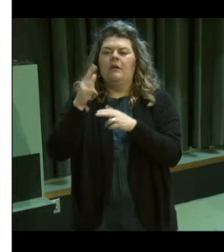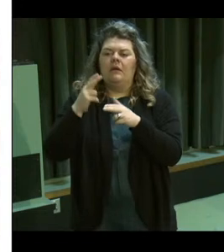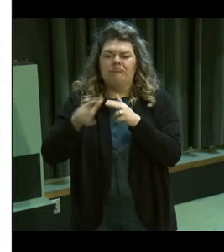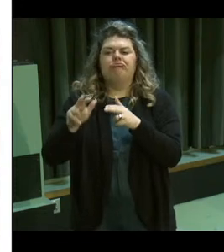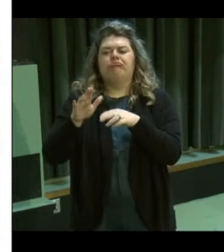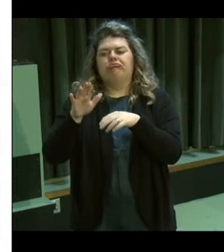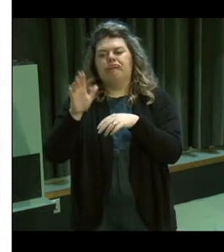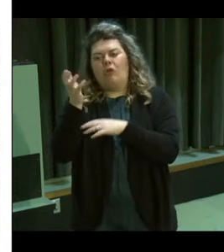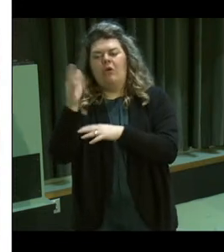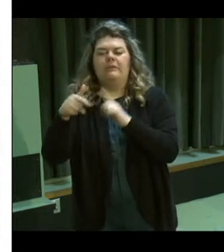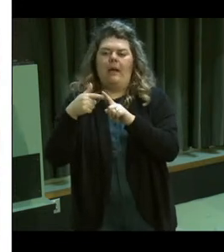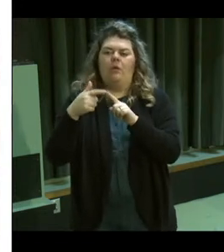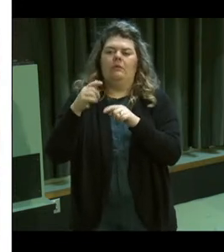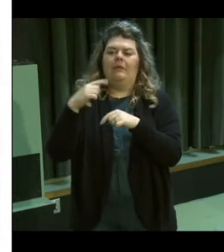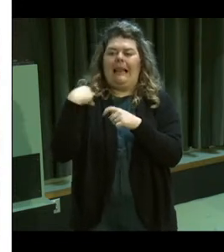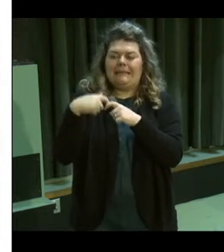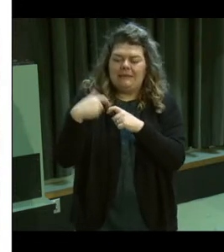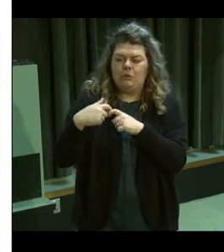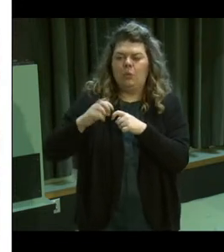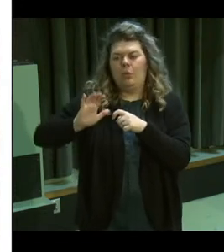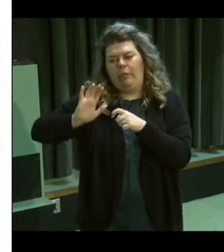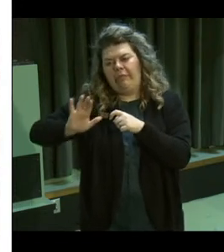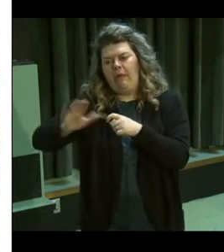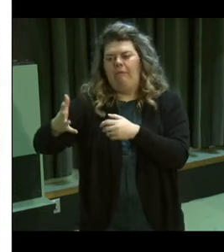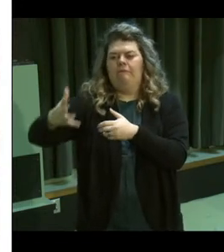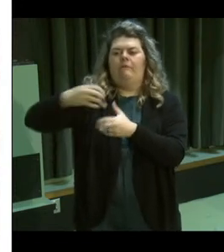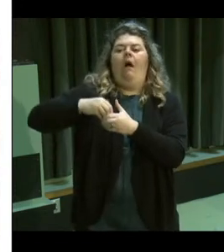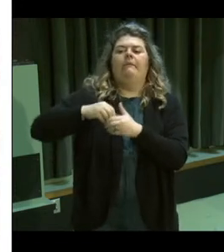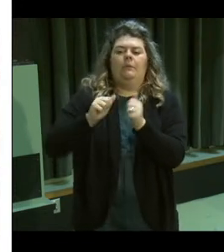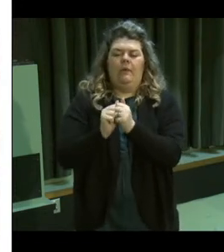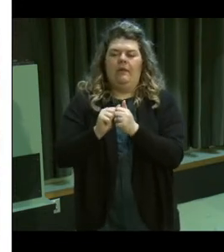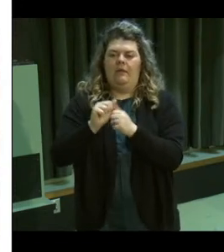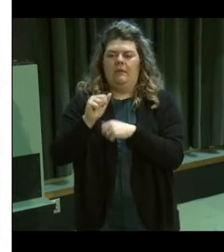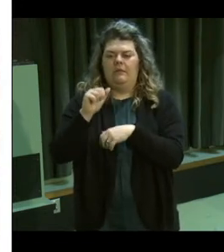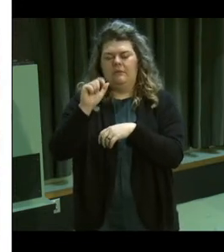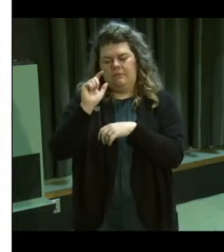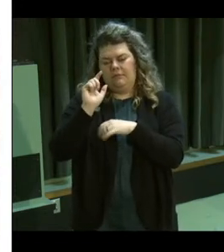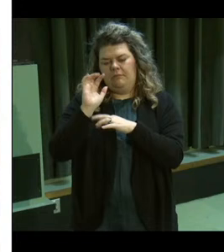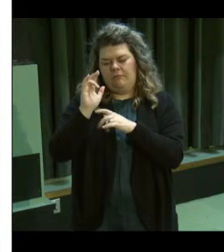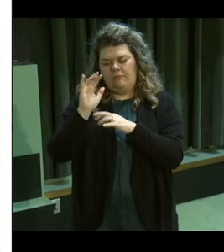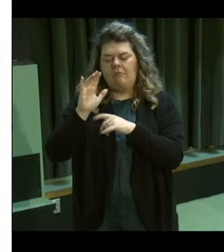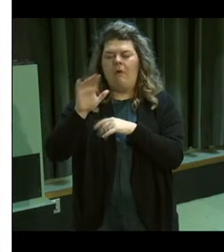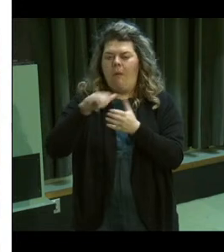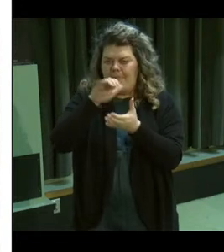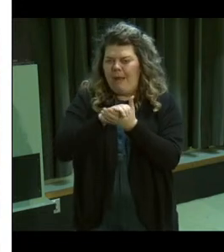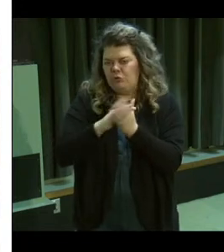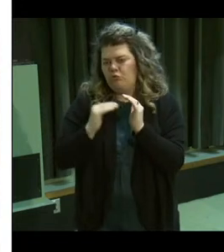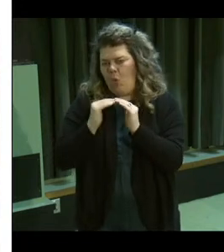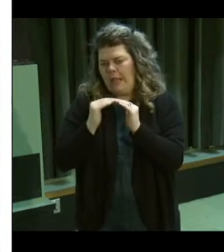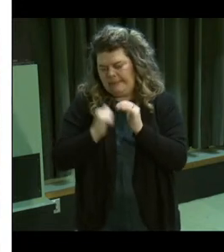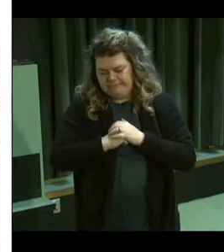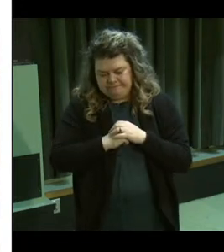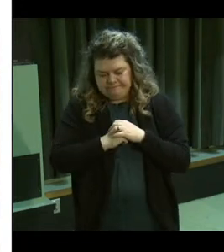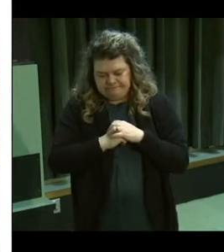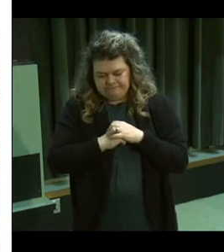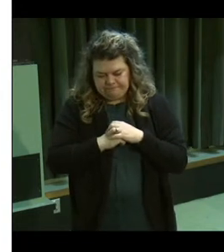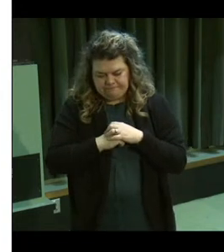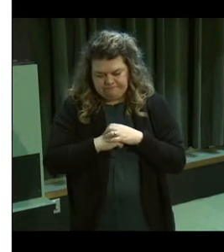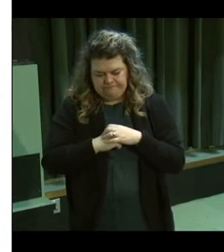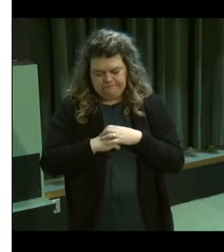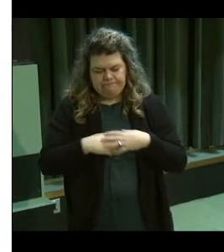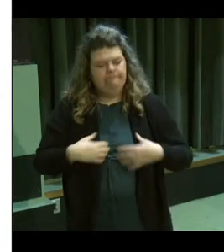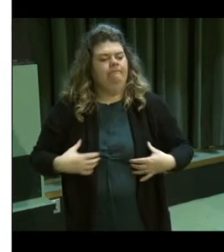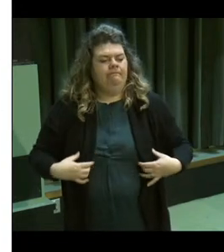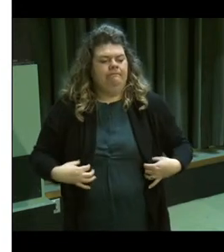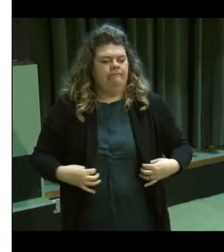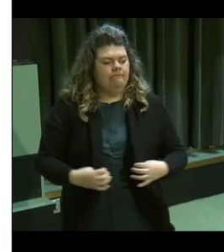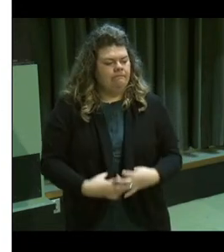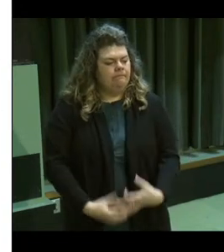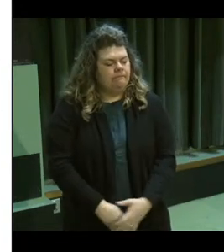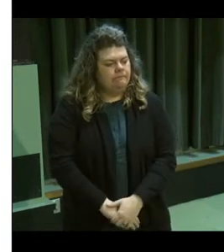about Latinos and their